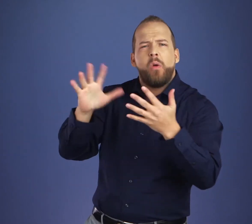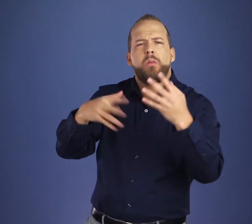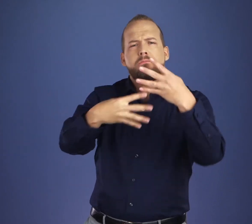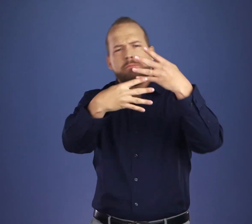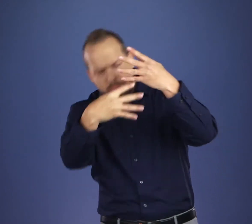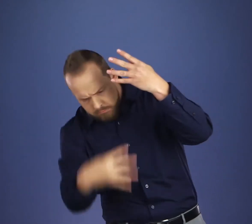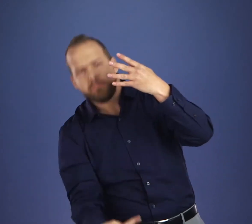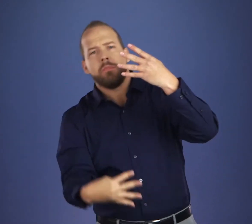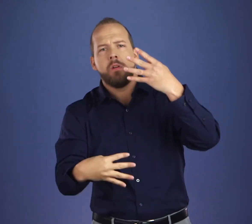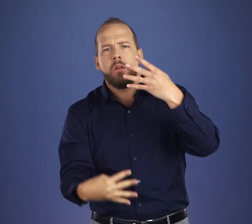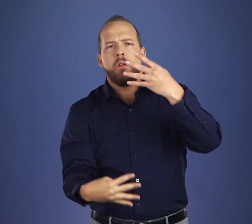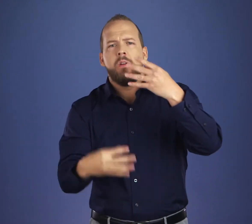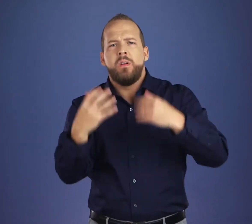The total list was a mile long.